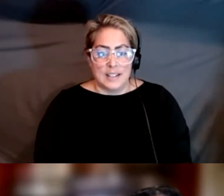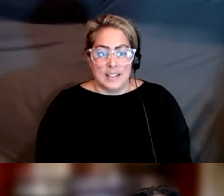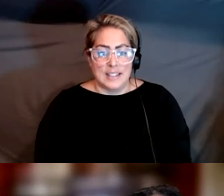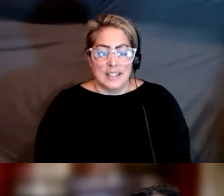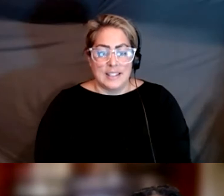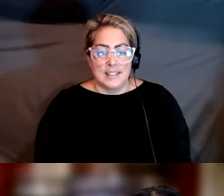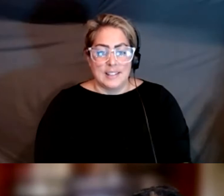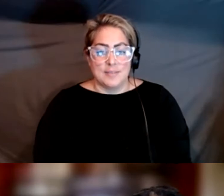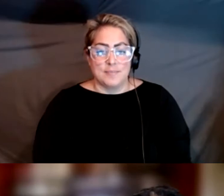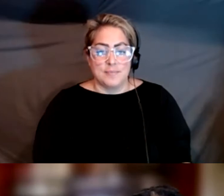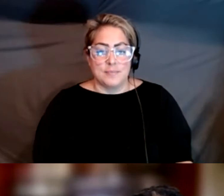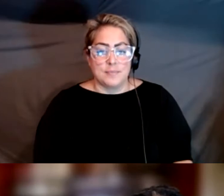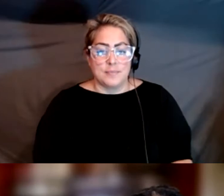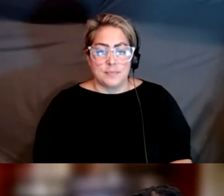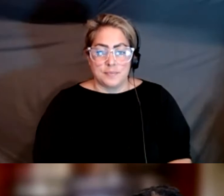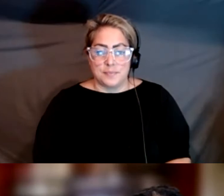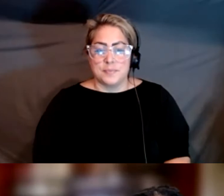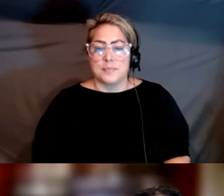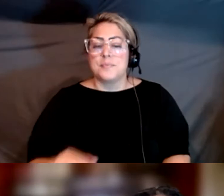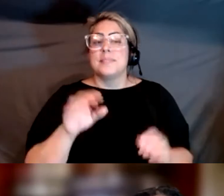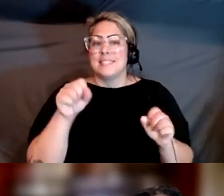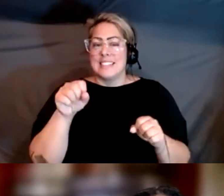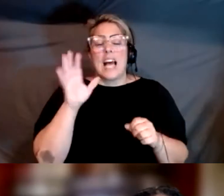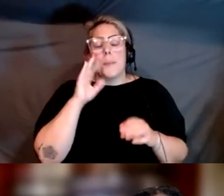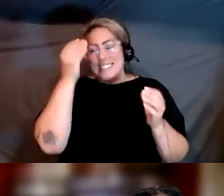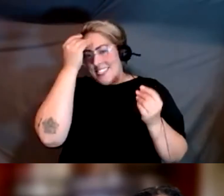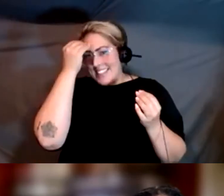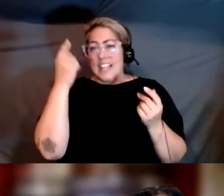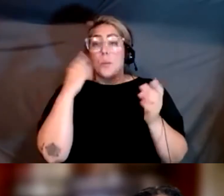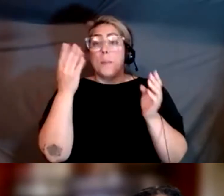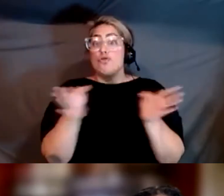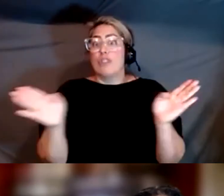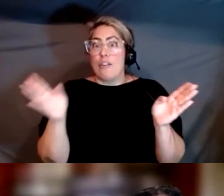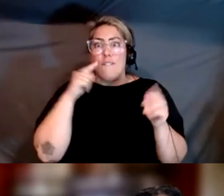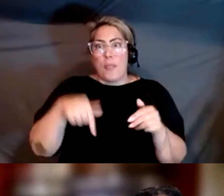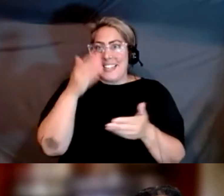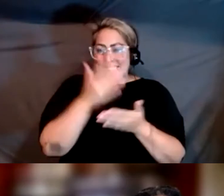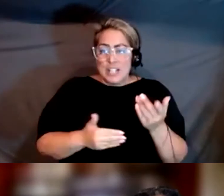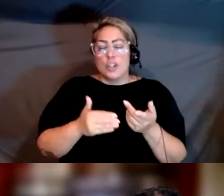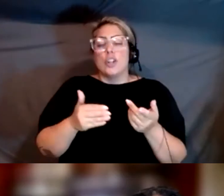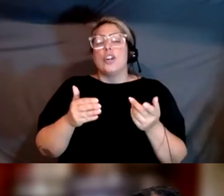sector until December 31st. >> Thank you. That is appreciated.